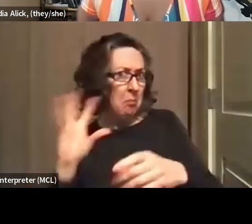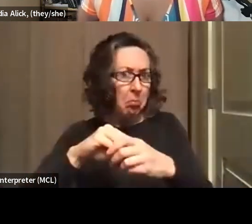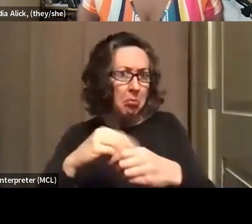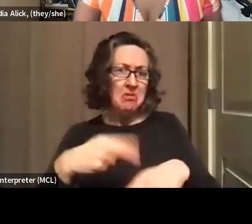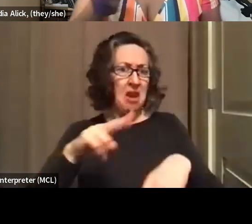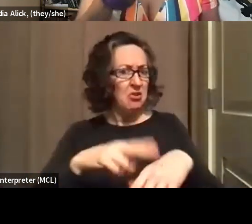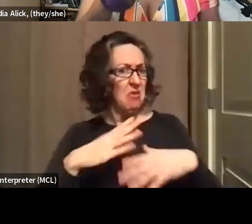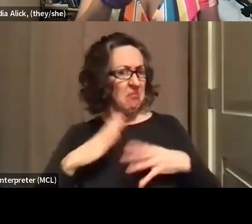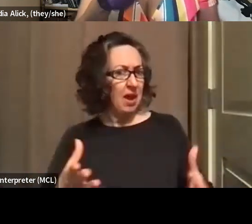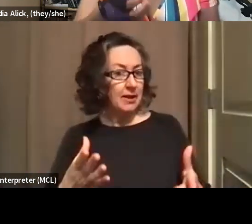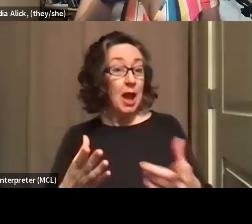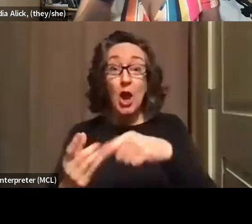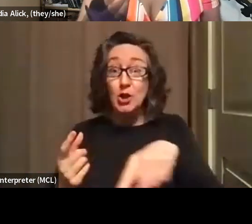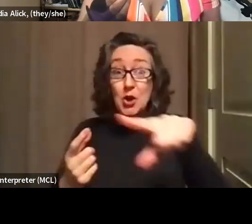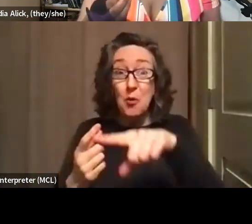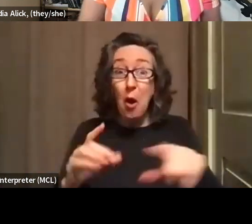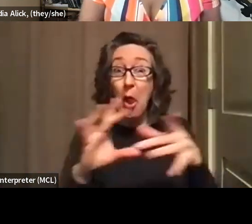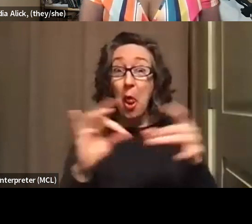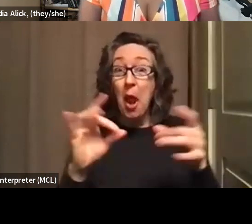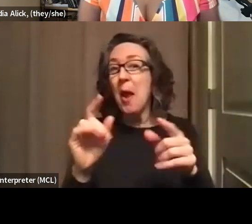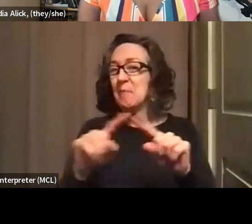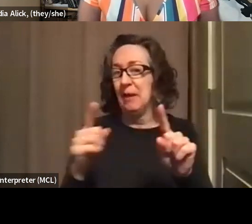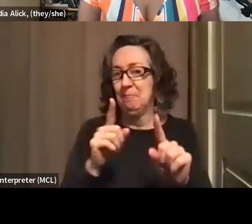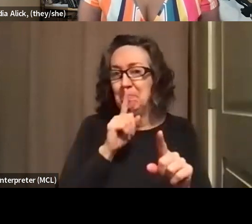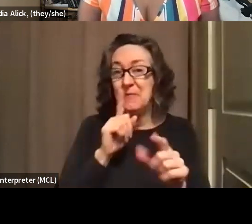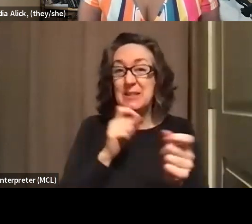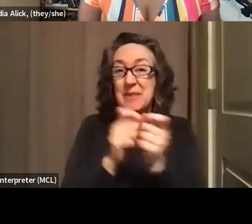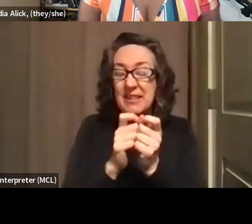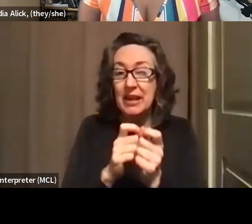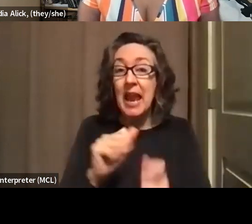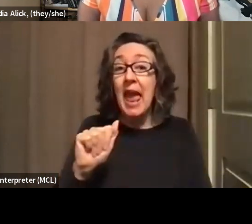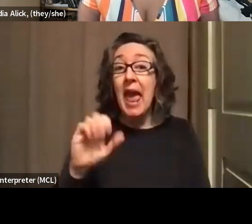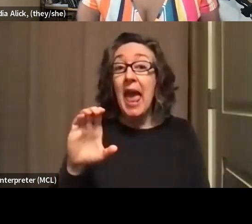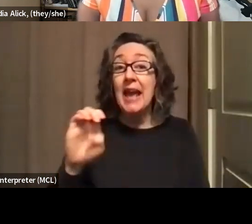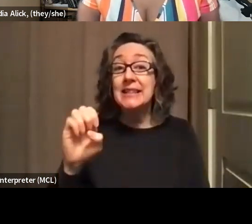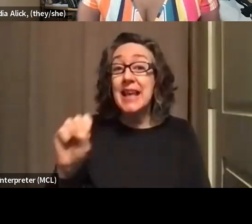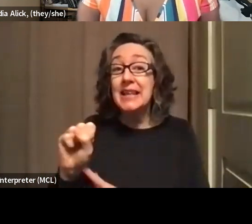You all named it. Accessibility is not a check list.